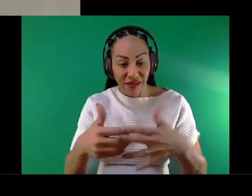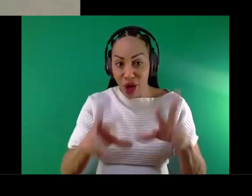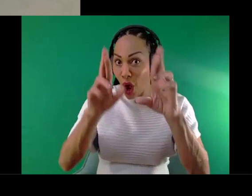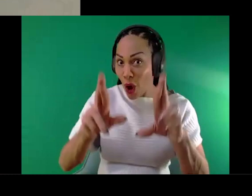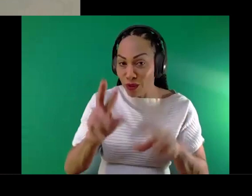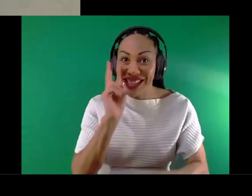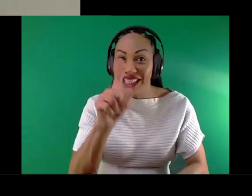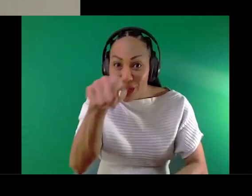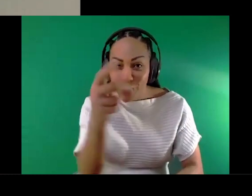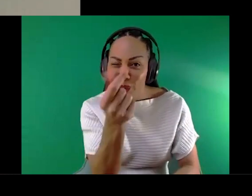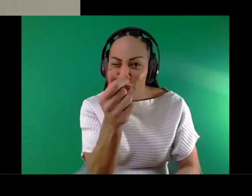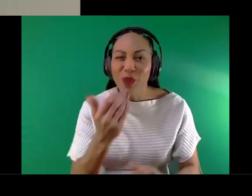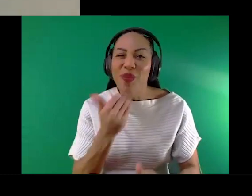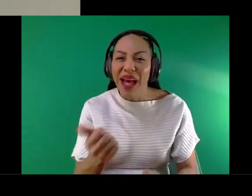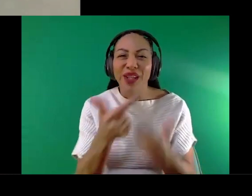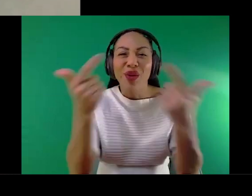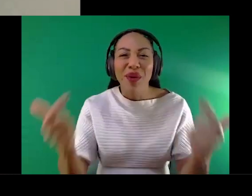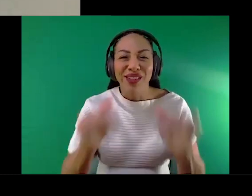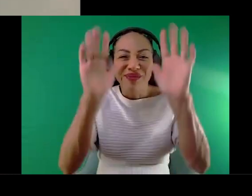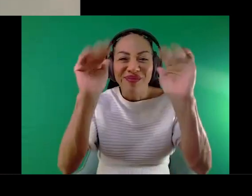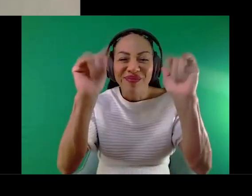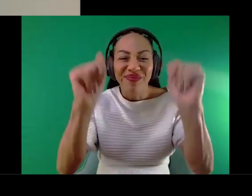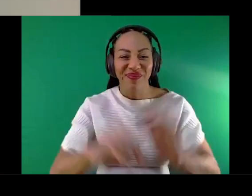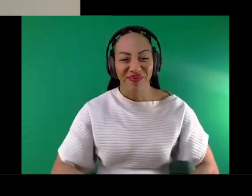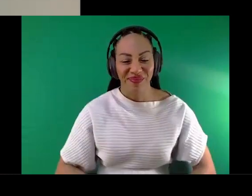much